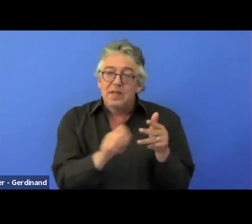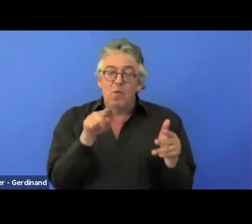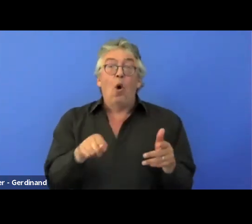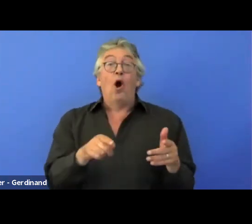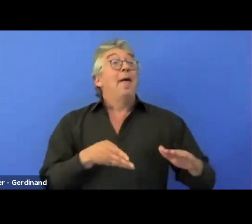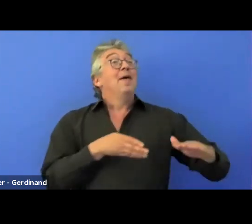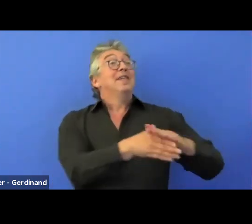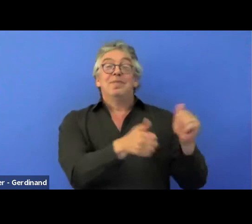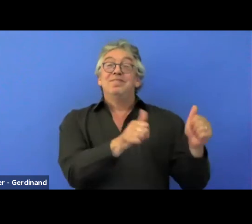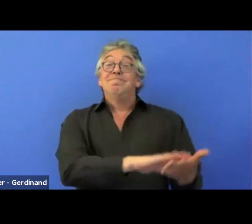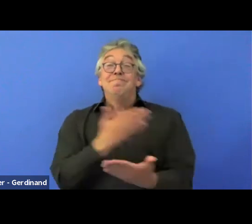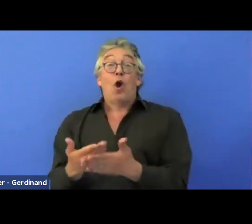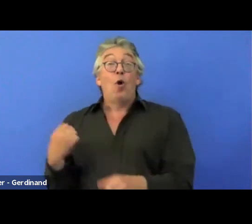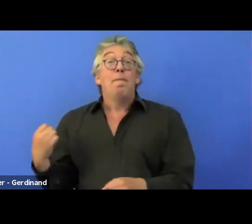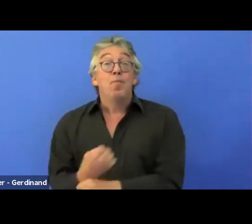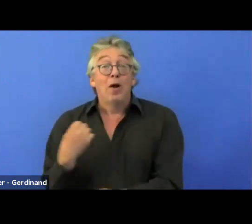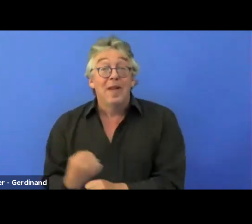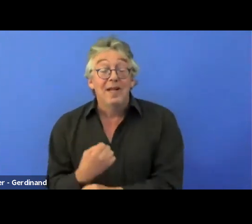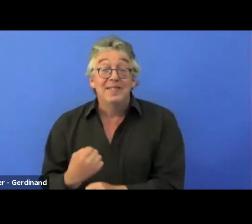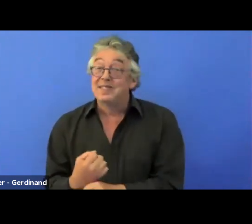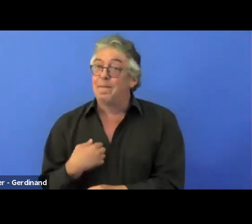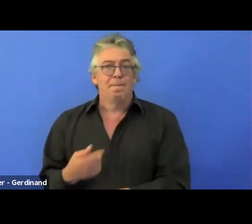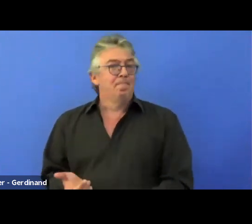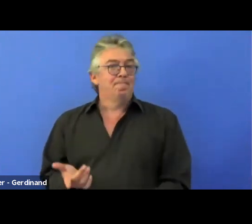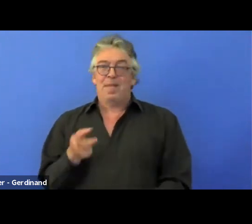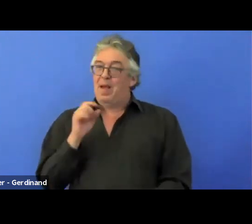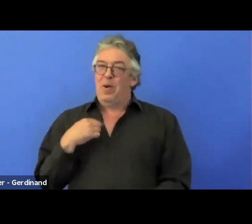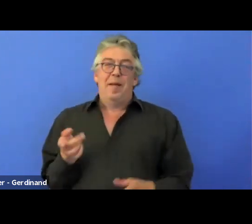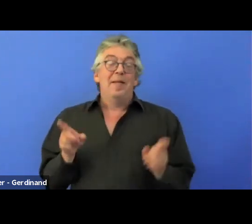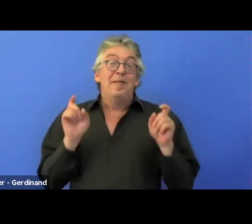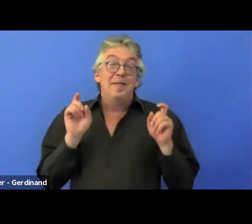that we can only achieve by having a harmonized approach